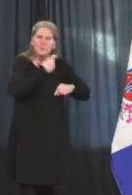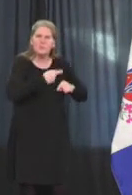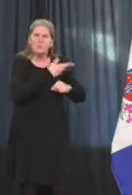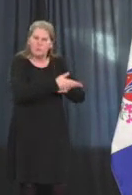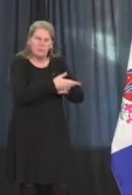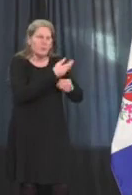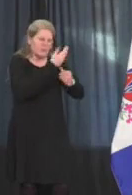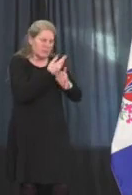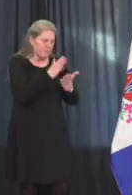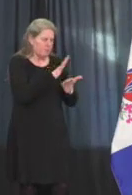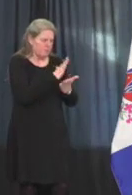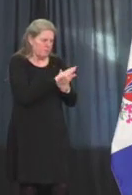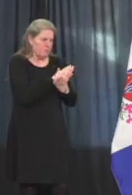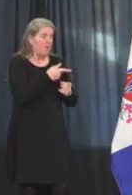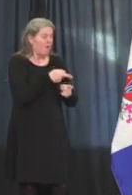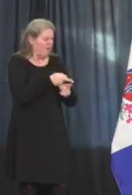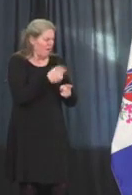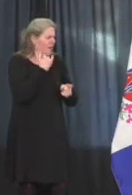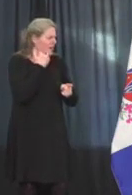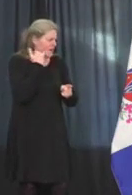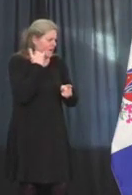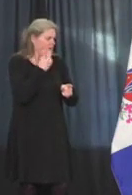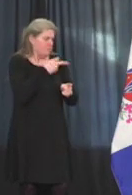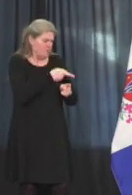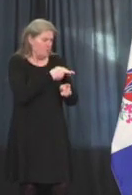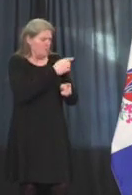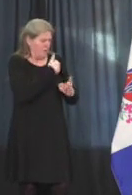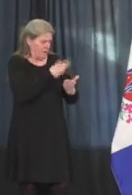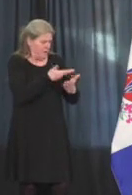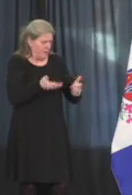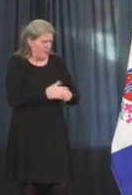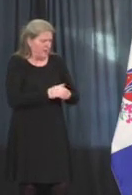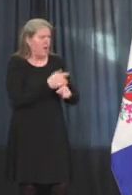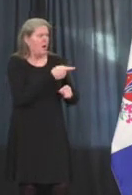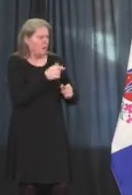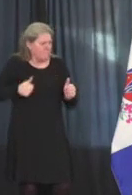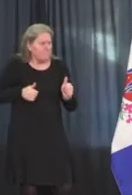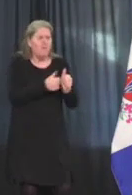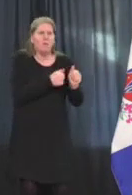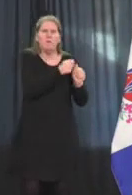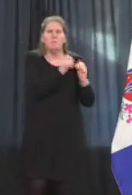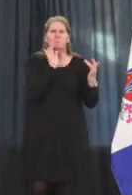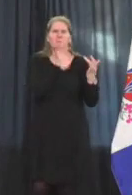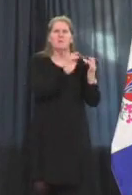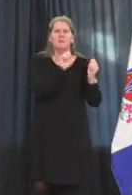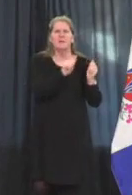SO WE CAN CONTACT THEM TO ENSURE THEY ARE FOLLOWING SELF-ISOLATION ORDERS.